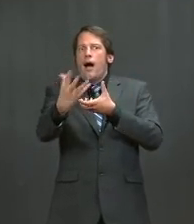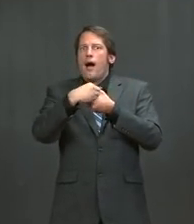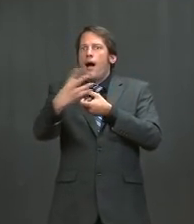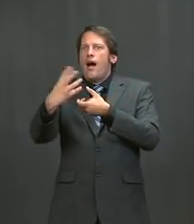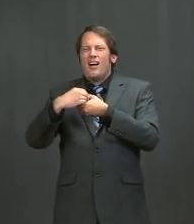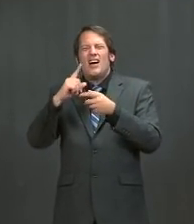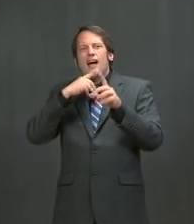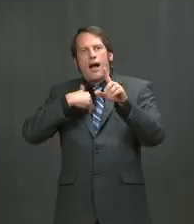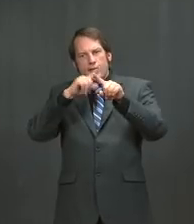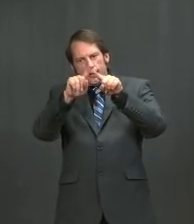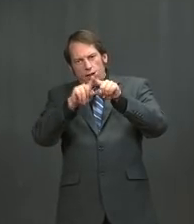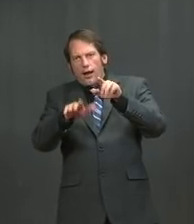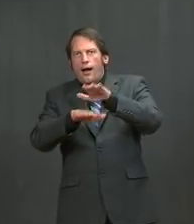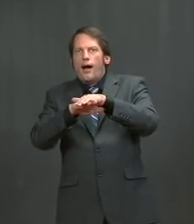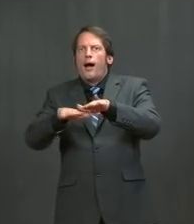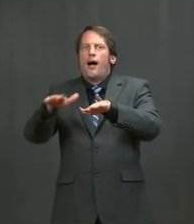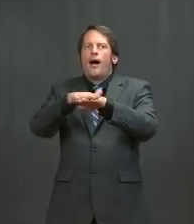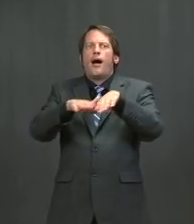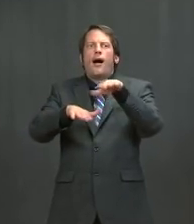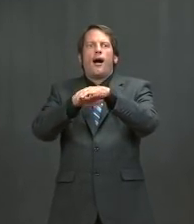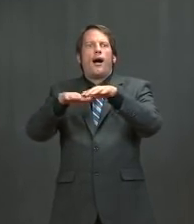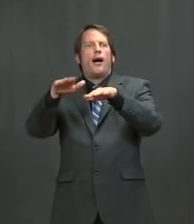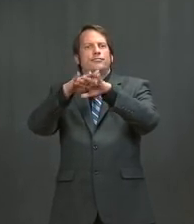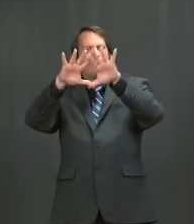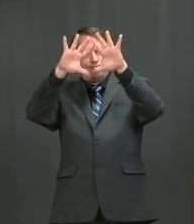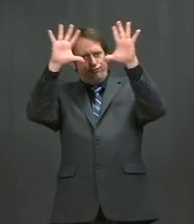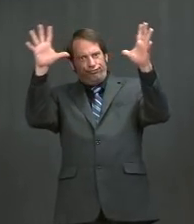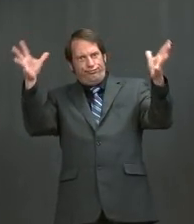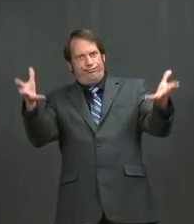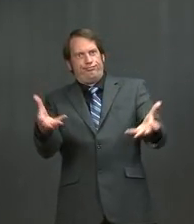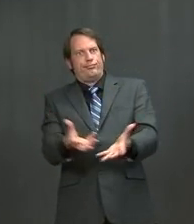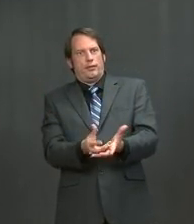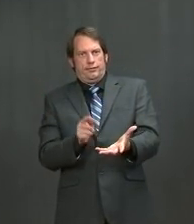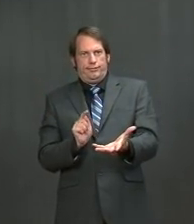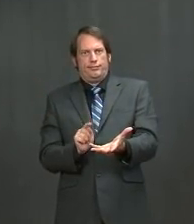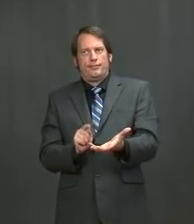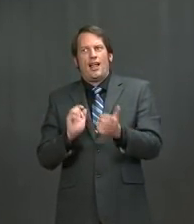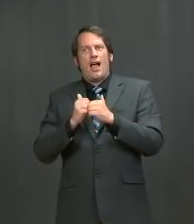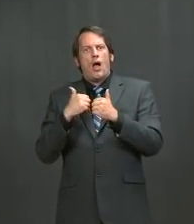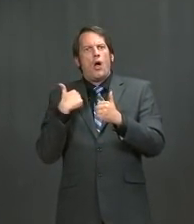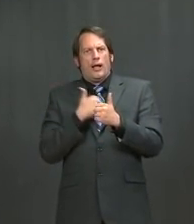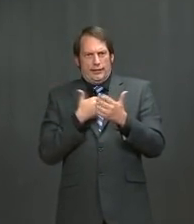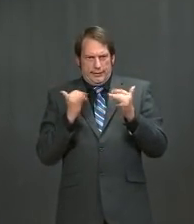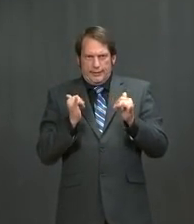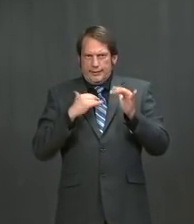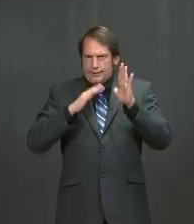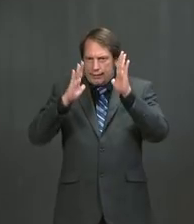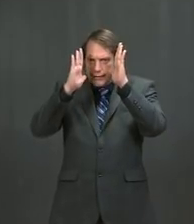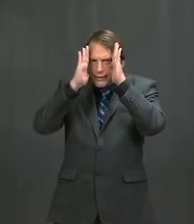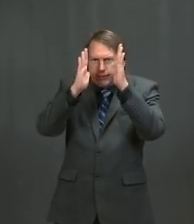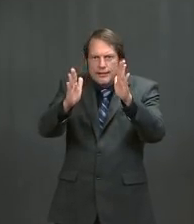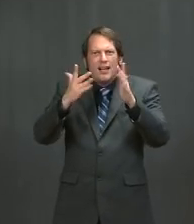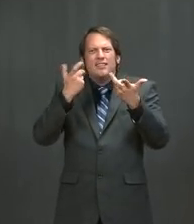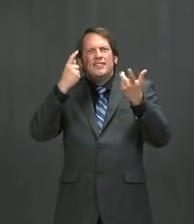but that we believe define how we can invest in an innovative, forward-looking way in our economy,